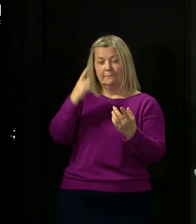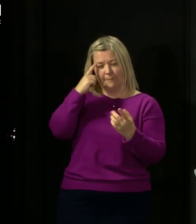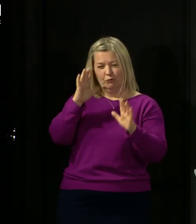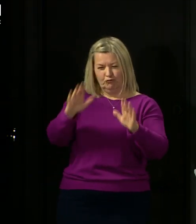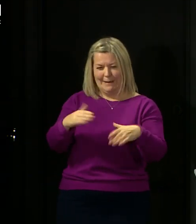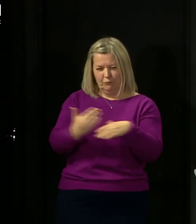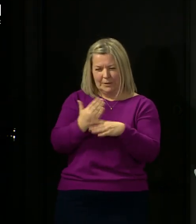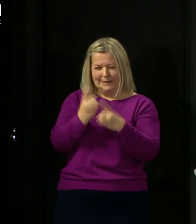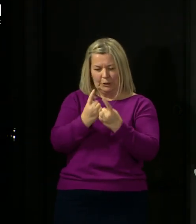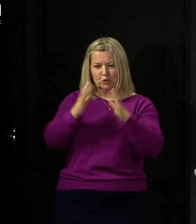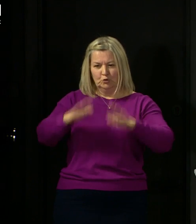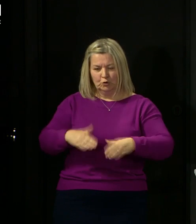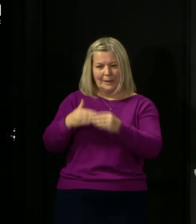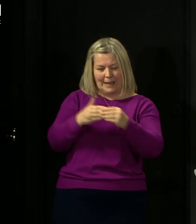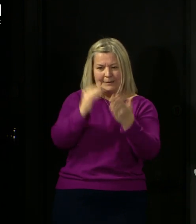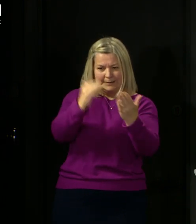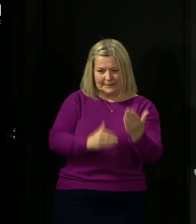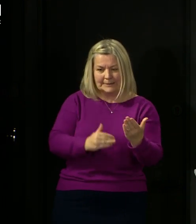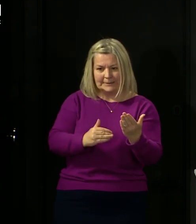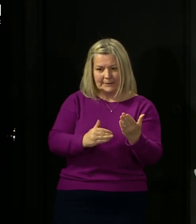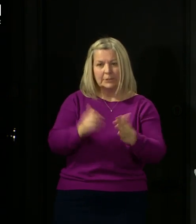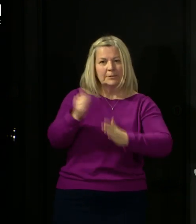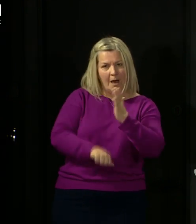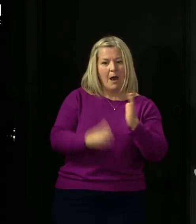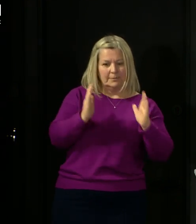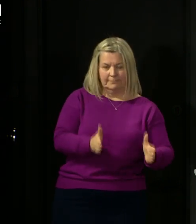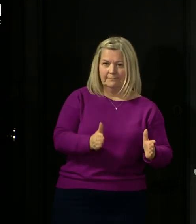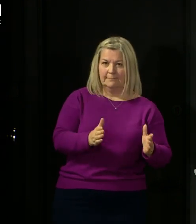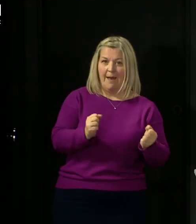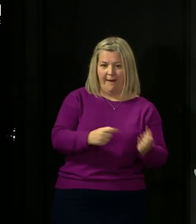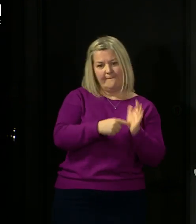in place, we make sure that is in place before we make the decisions about the changes. And